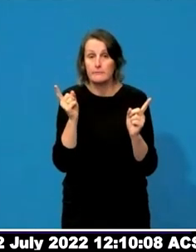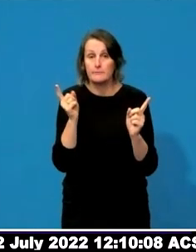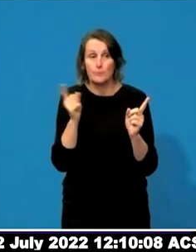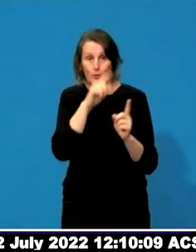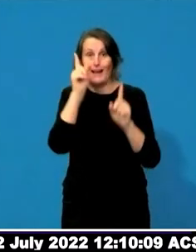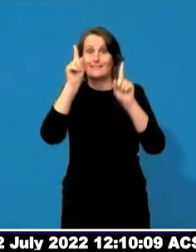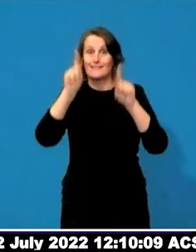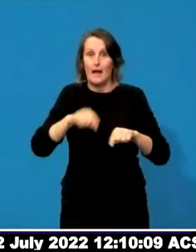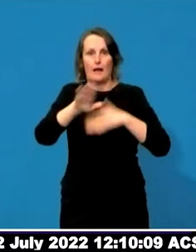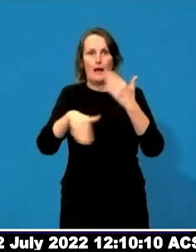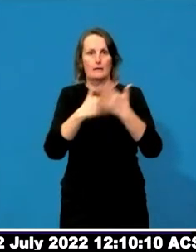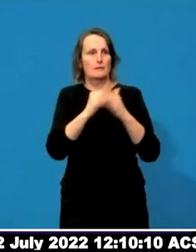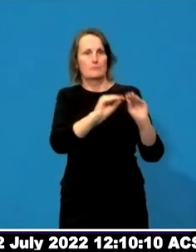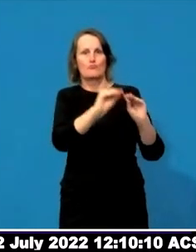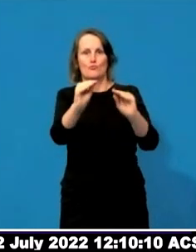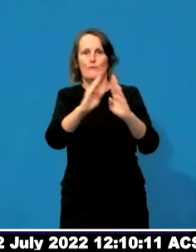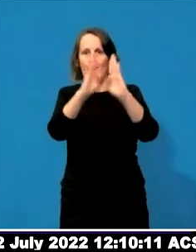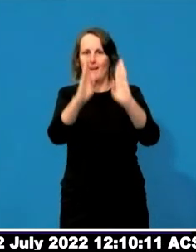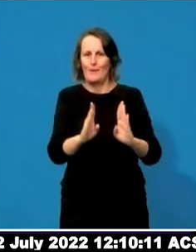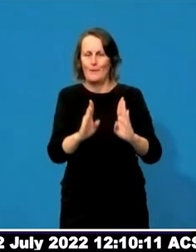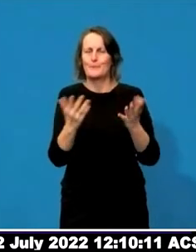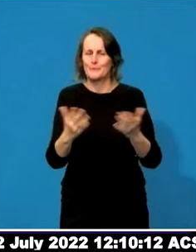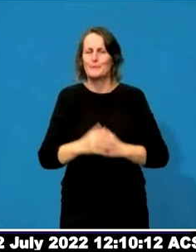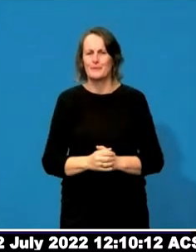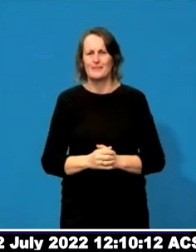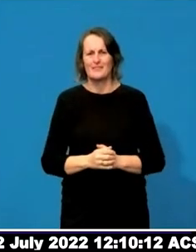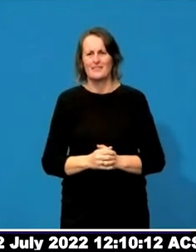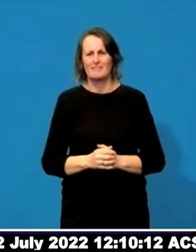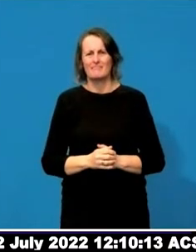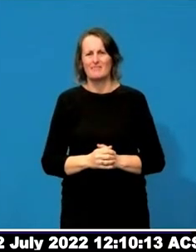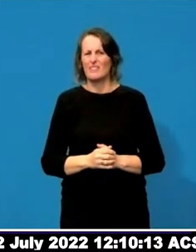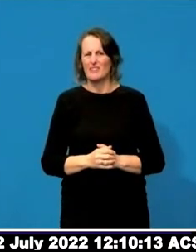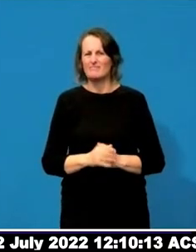So that - that's a very poor state of affairs.